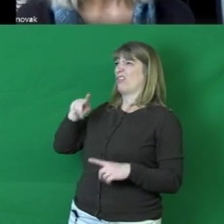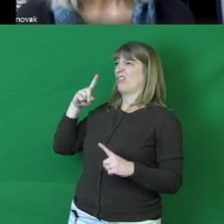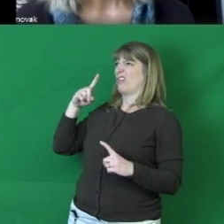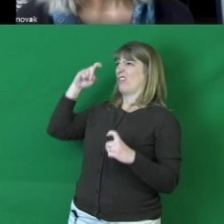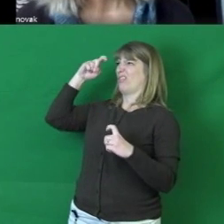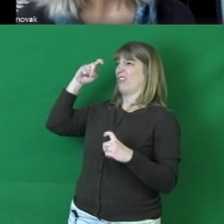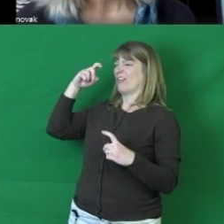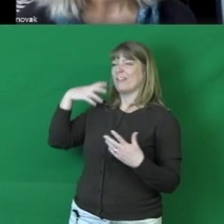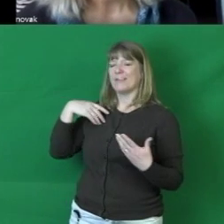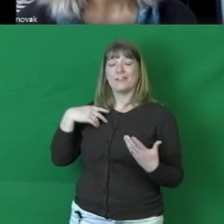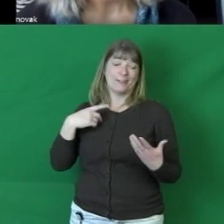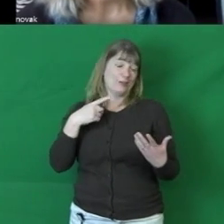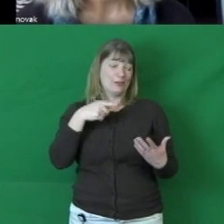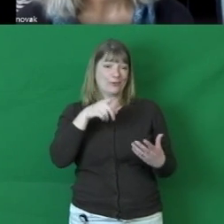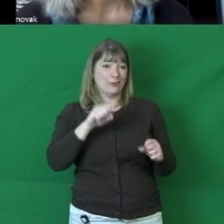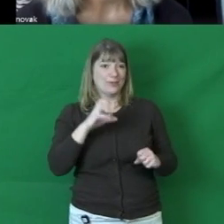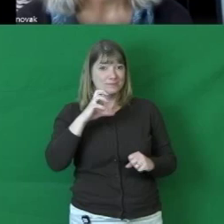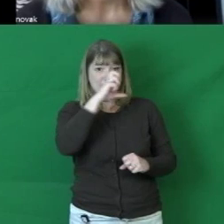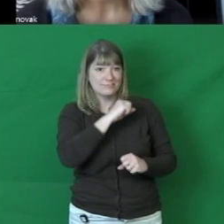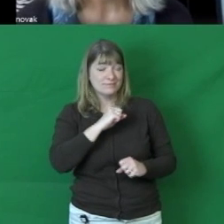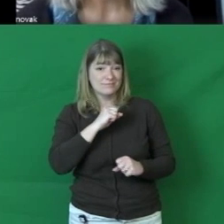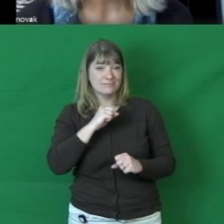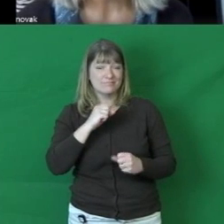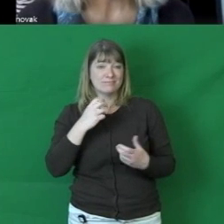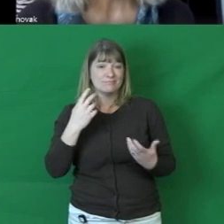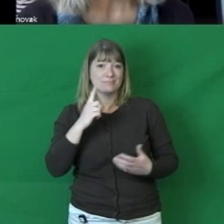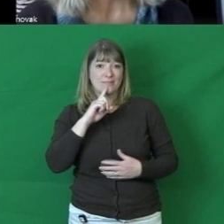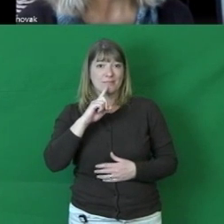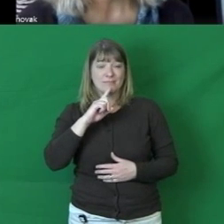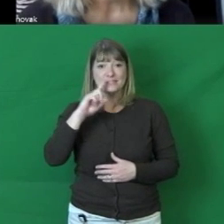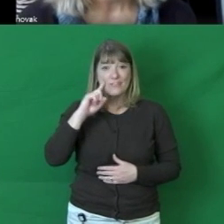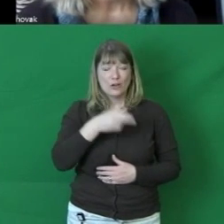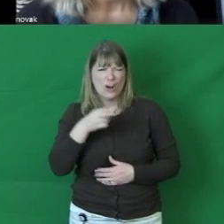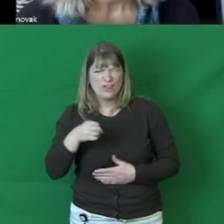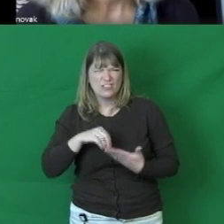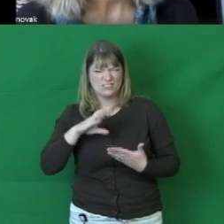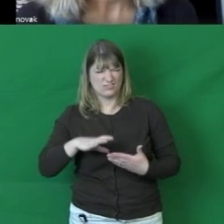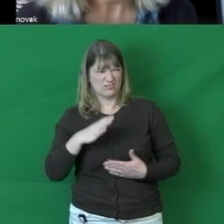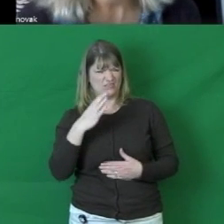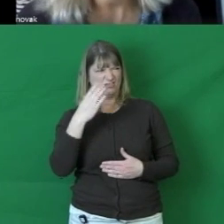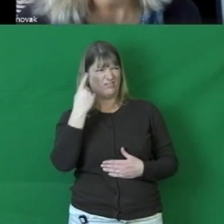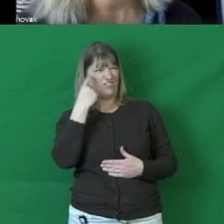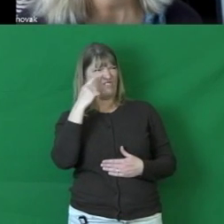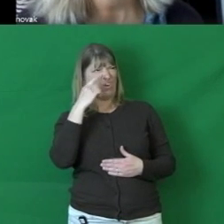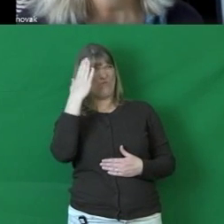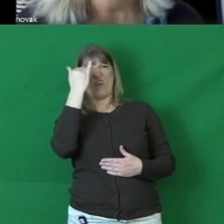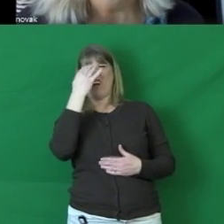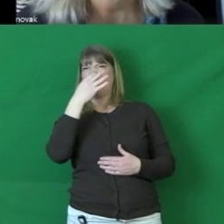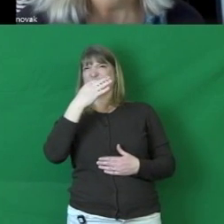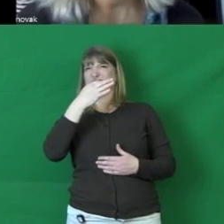One could hypothesize, that students who are Deaf or hard of hearing: Why would they be good at music and